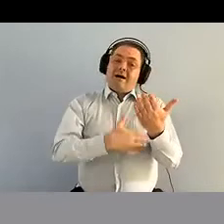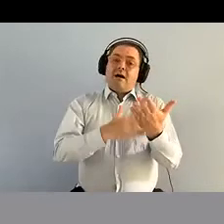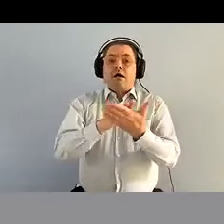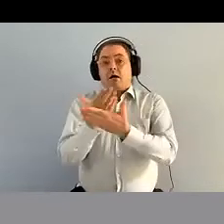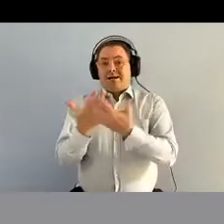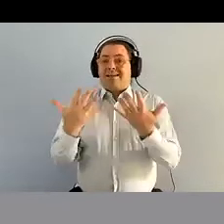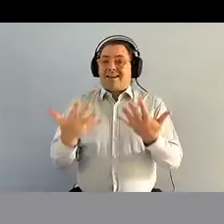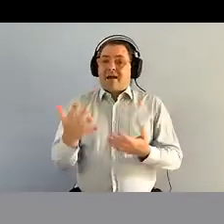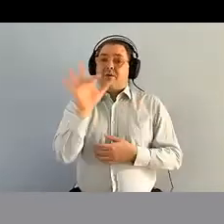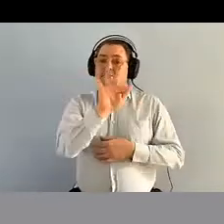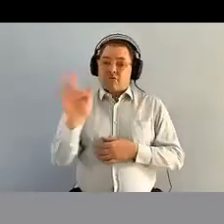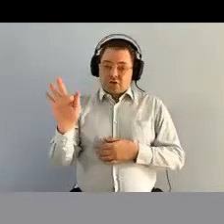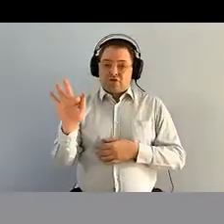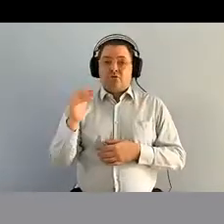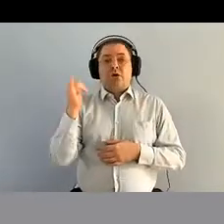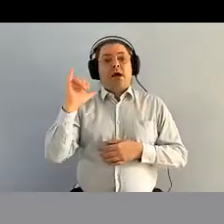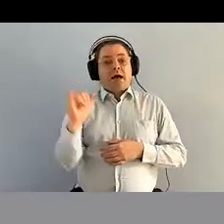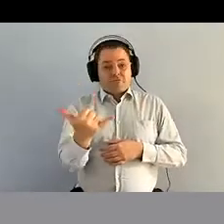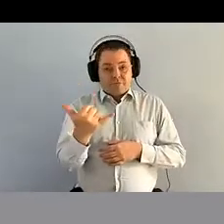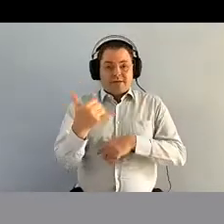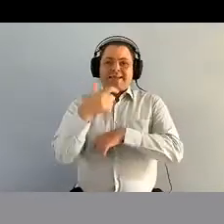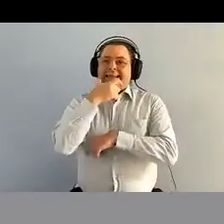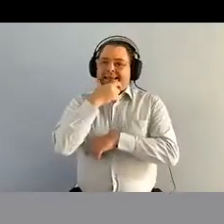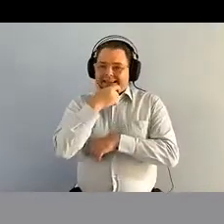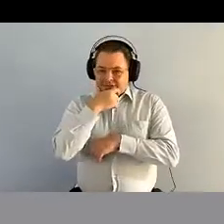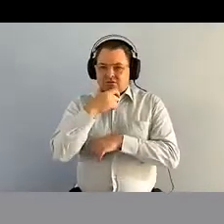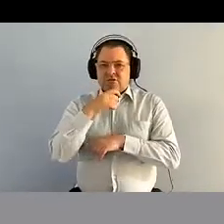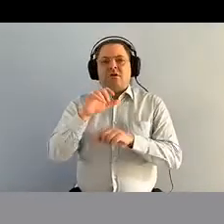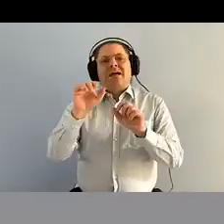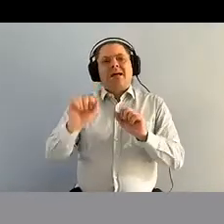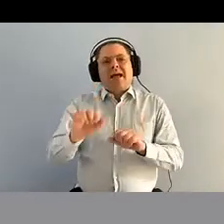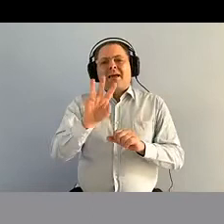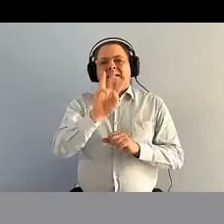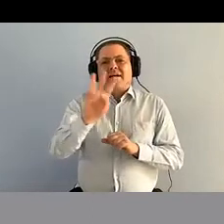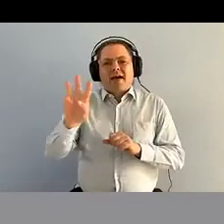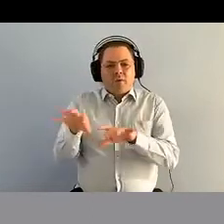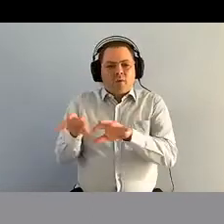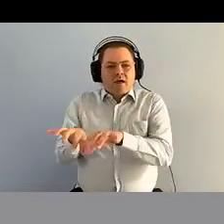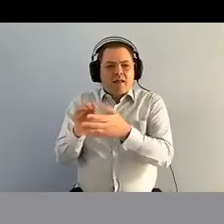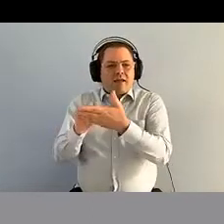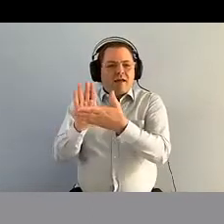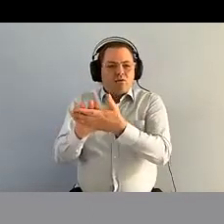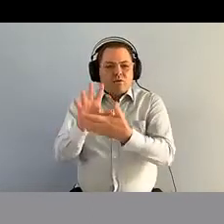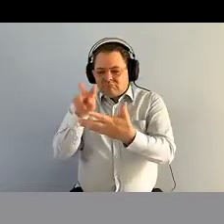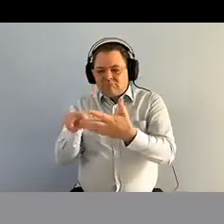much highlighted as a key priority action. The document is now available in French, Arabic, and English on the website which I will share with you